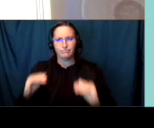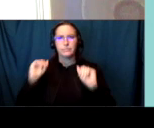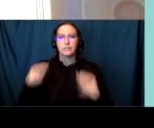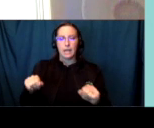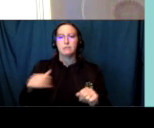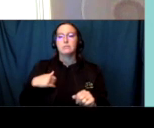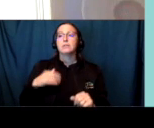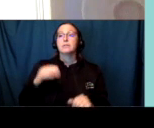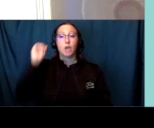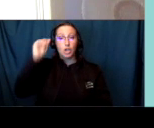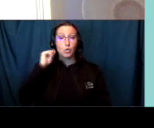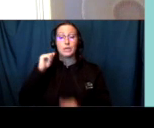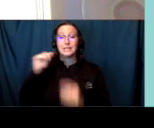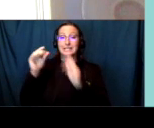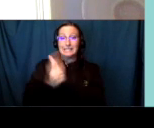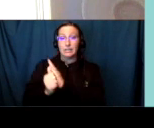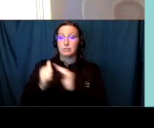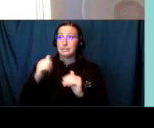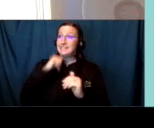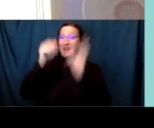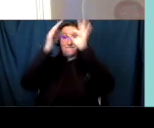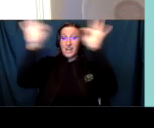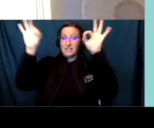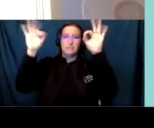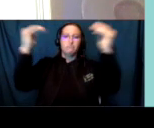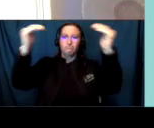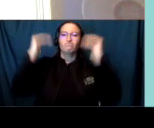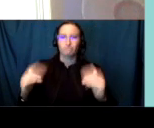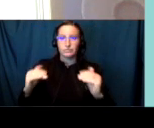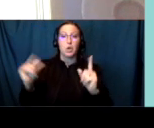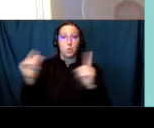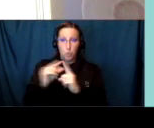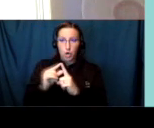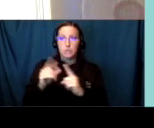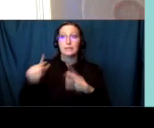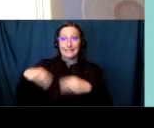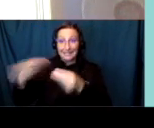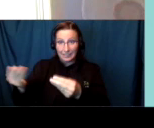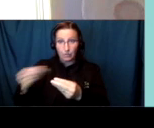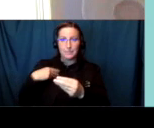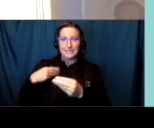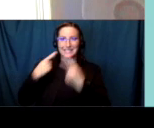down to the word level instead of the phrase again. Give him some success and then build it back up